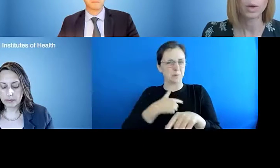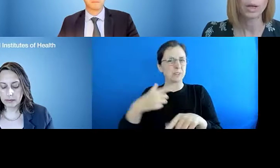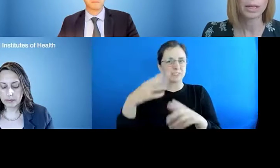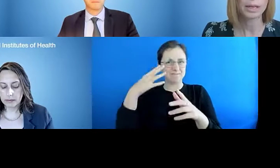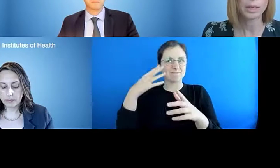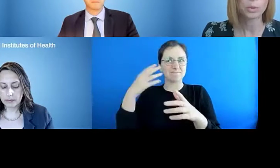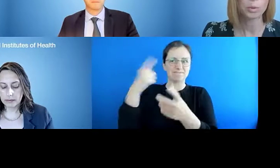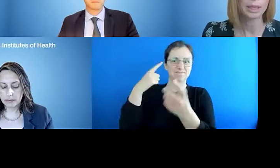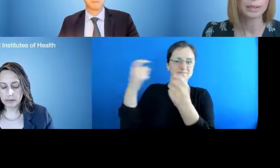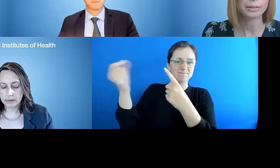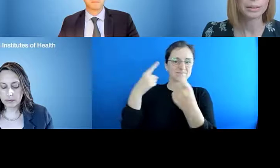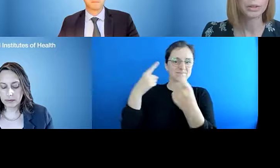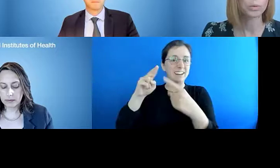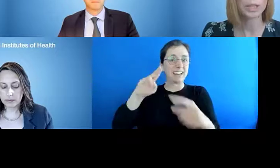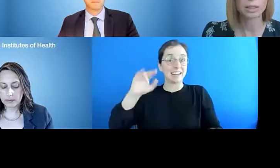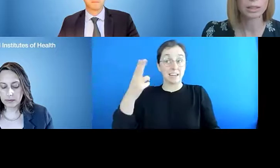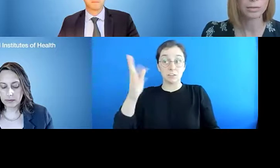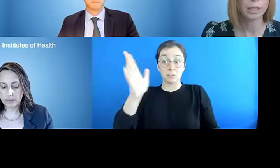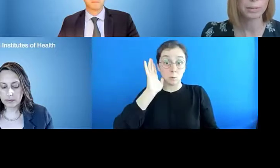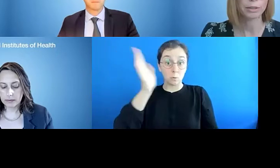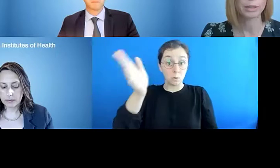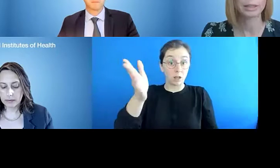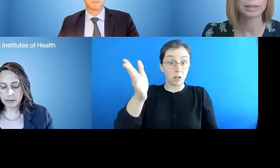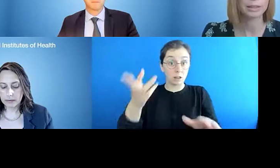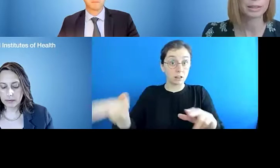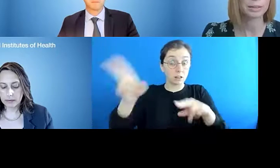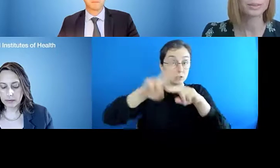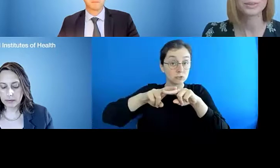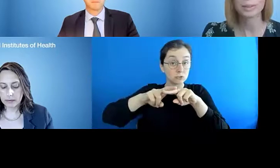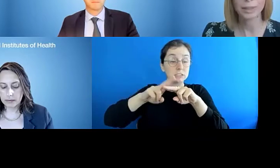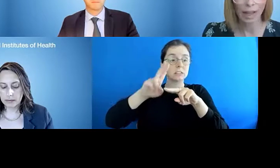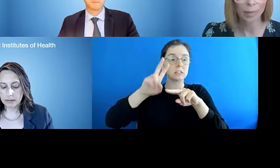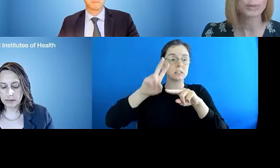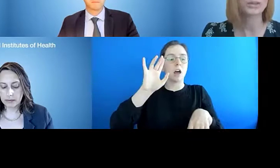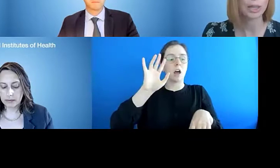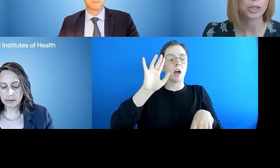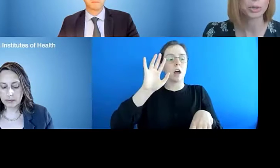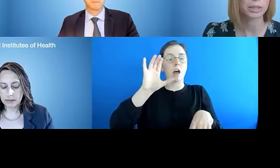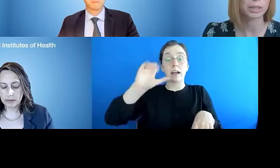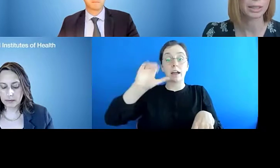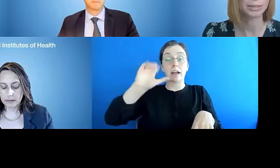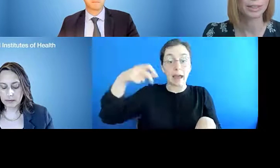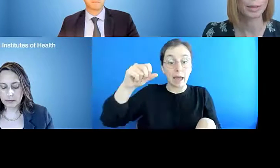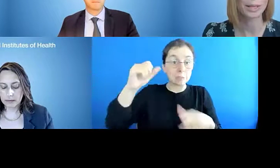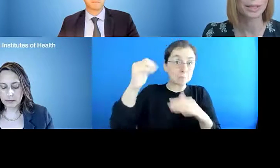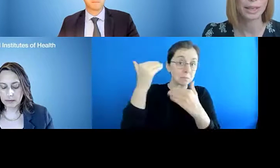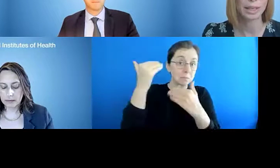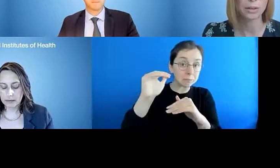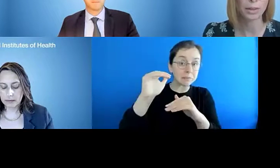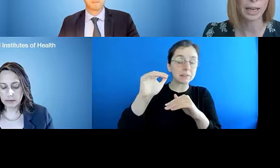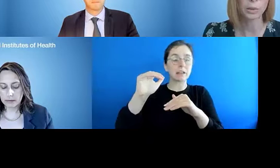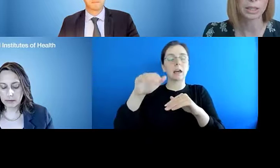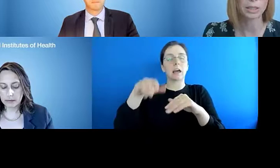whether NIH will be raising different caps or thresholds and limits, and on that question,